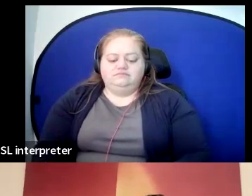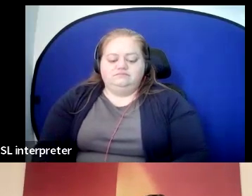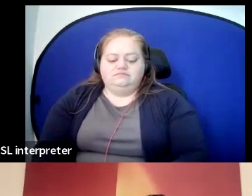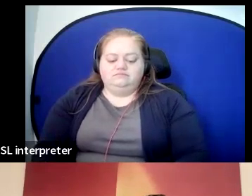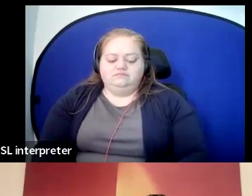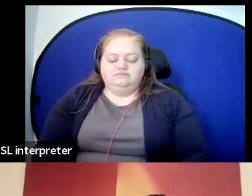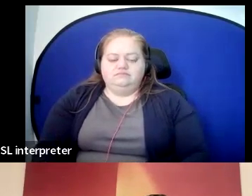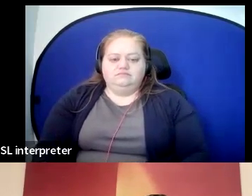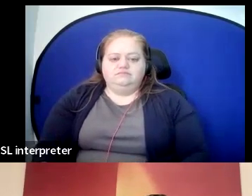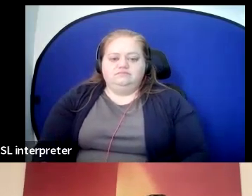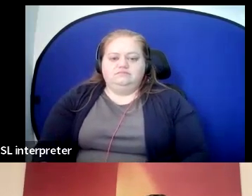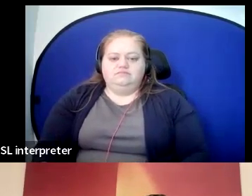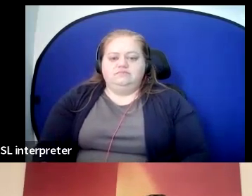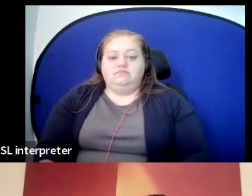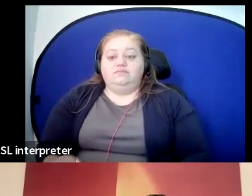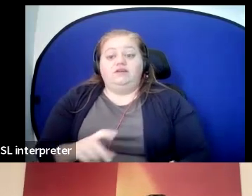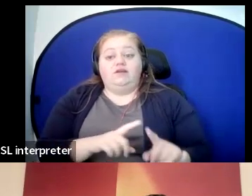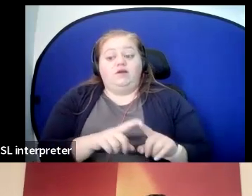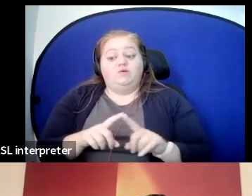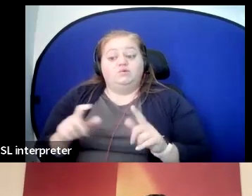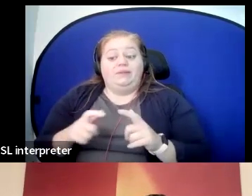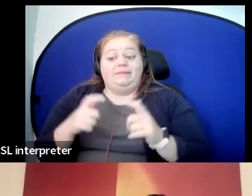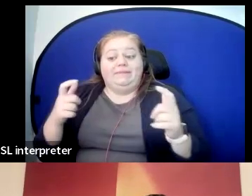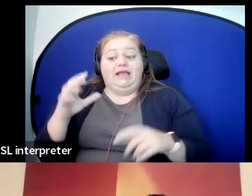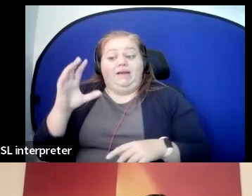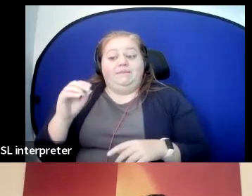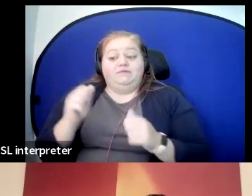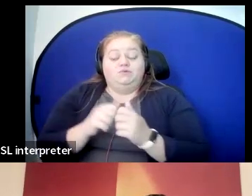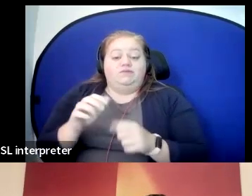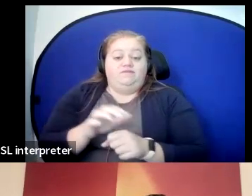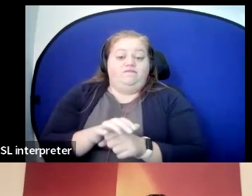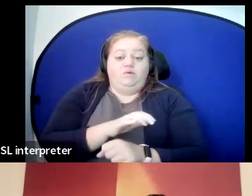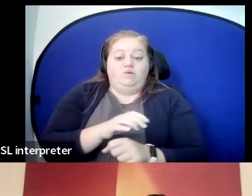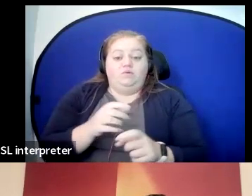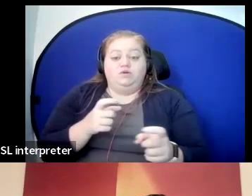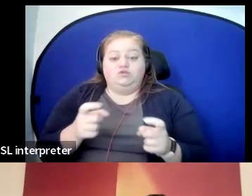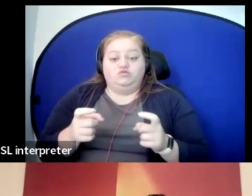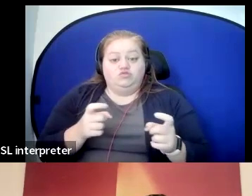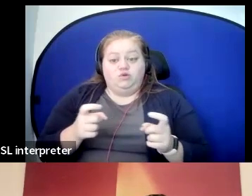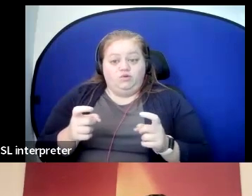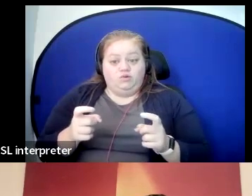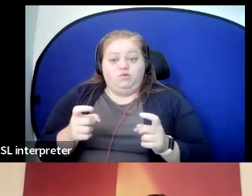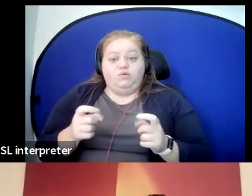that are basically in almost full control of these models,